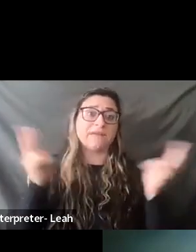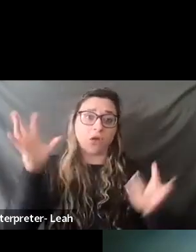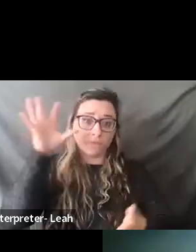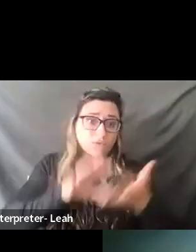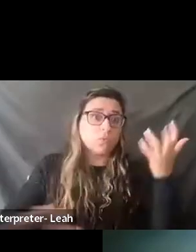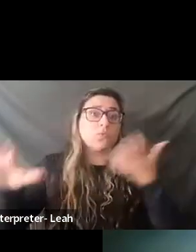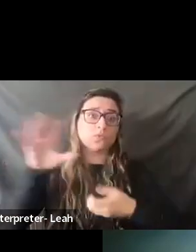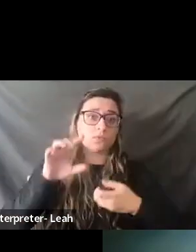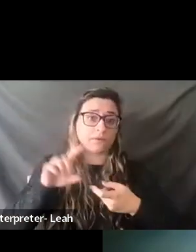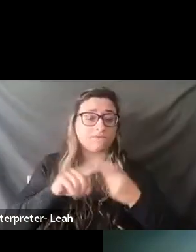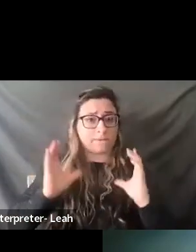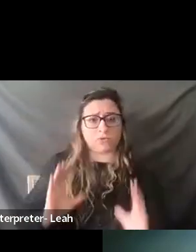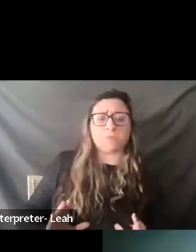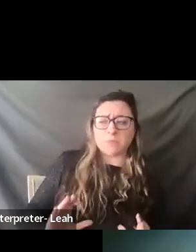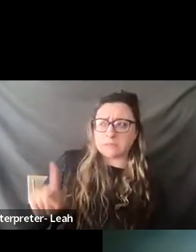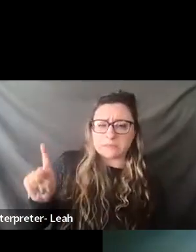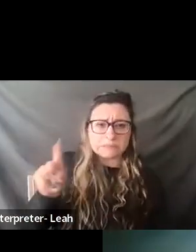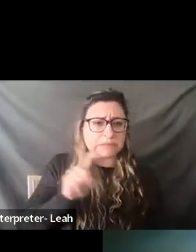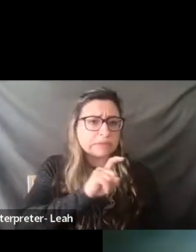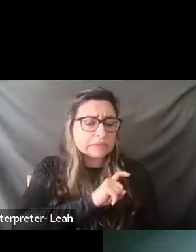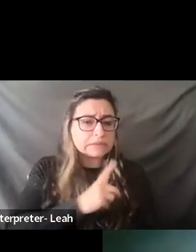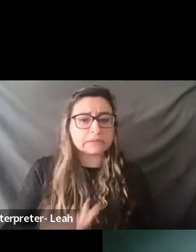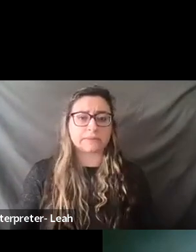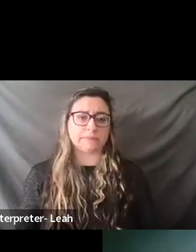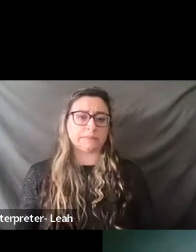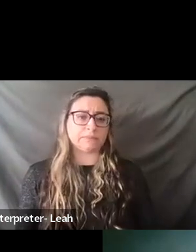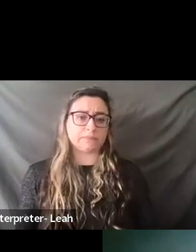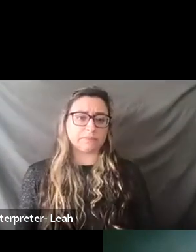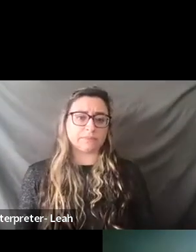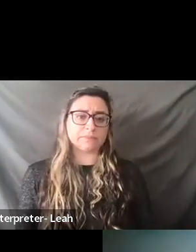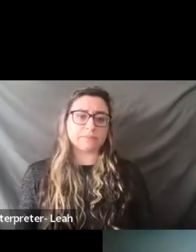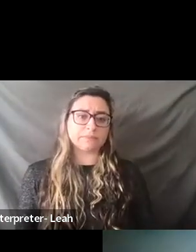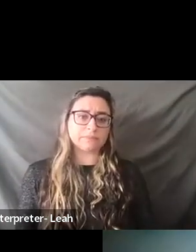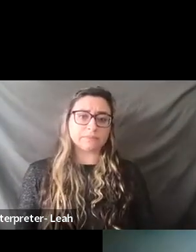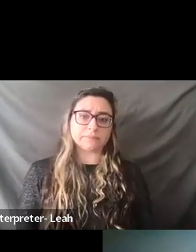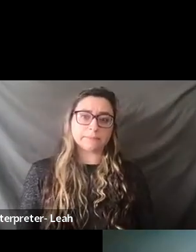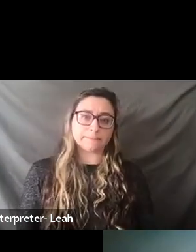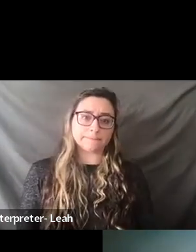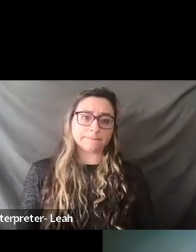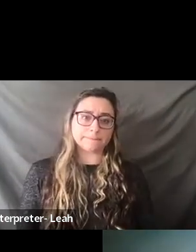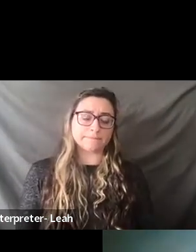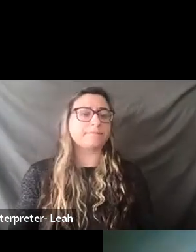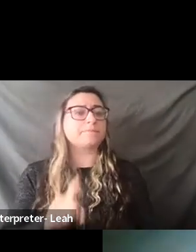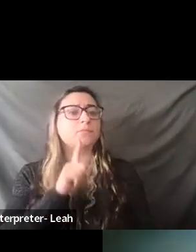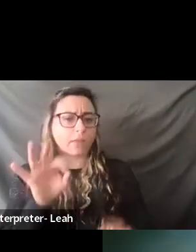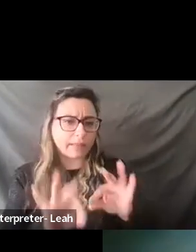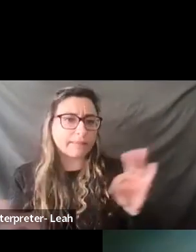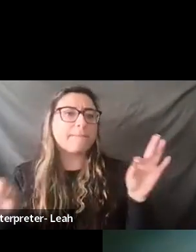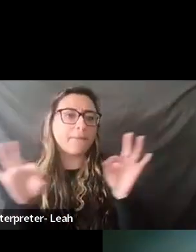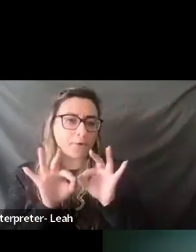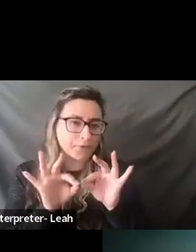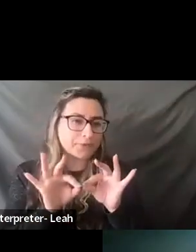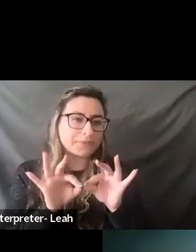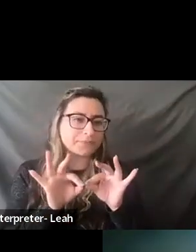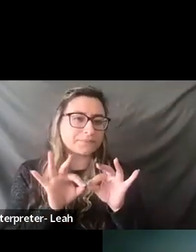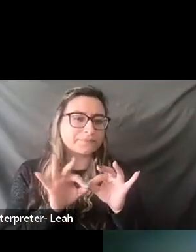To your point, Regina, I think it gets Even Messier when you have some states that have some fashion of home rule, and then it becomes whose responsibility is what.